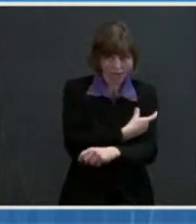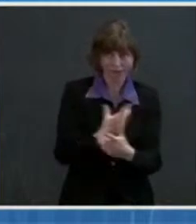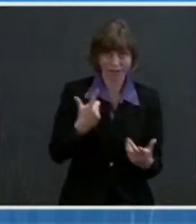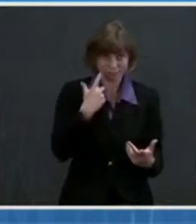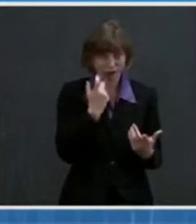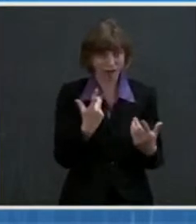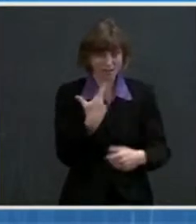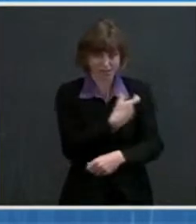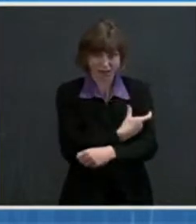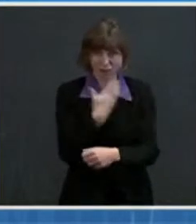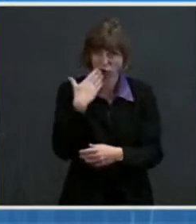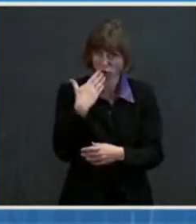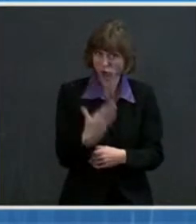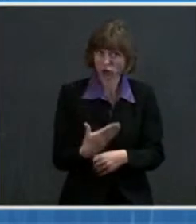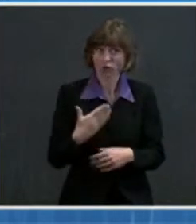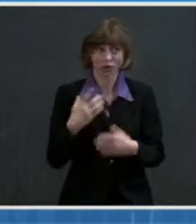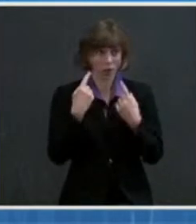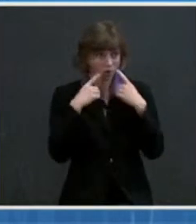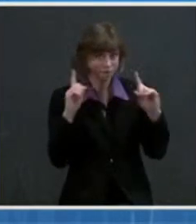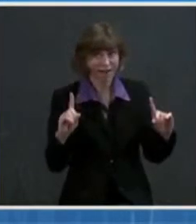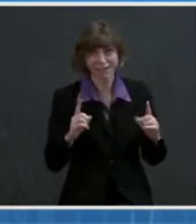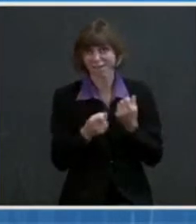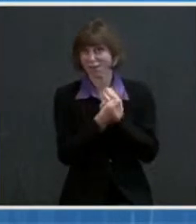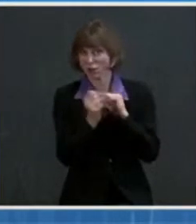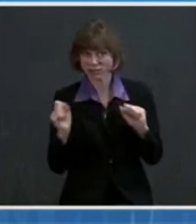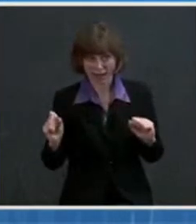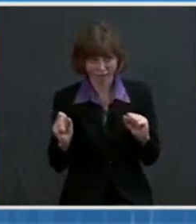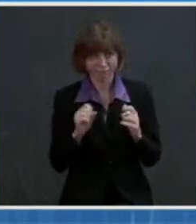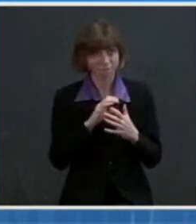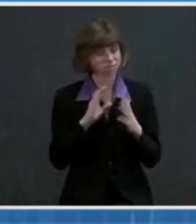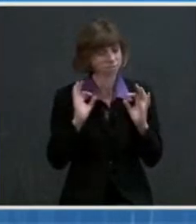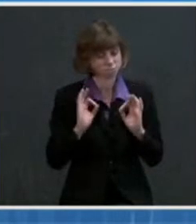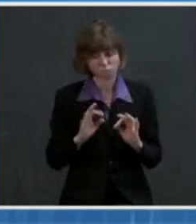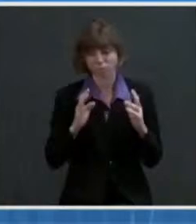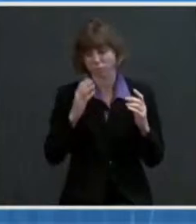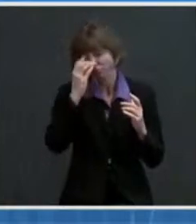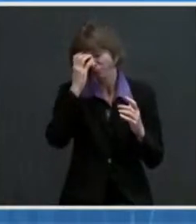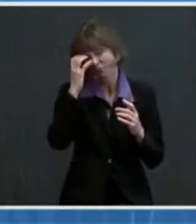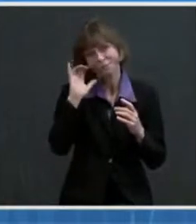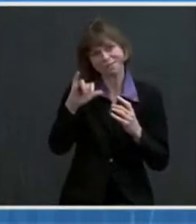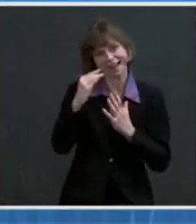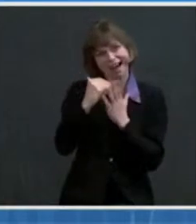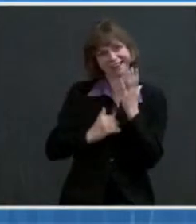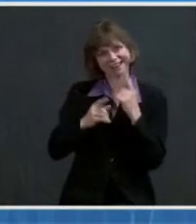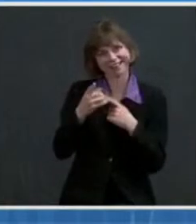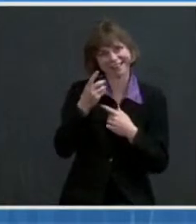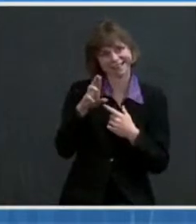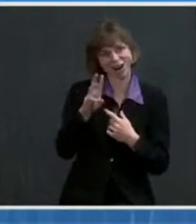WANTING TO GET VACCINATED GIVEN THE HIGHLY EFFECTIVE VACCINES